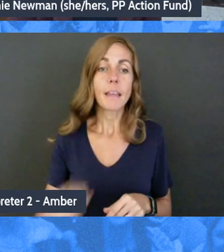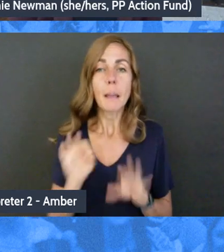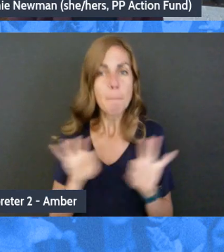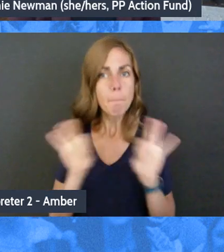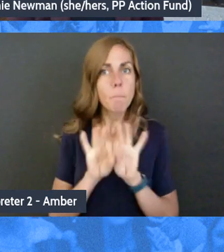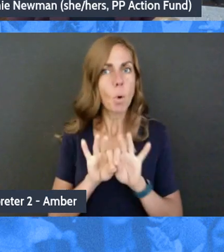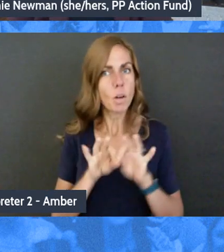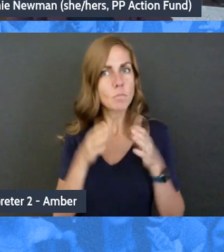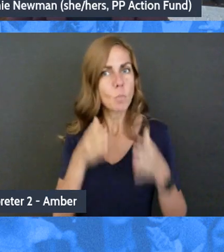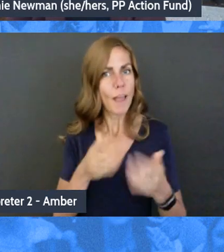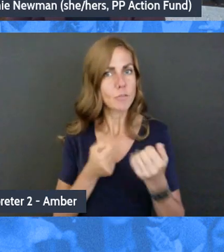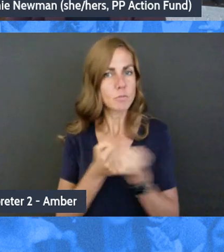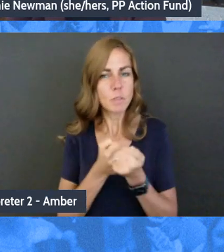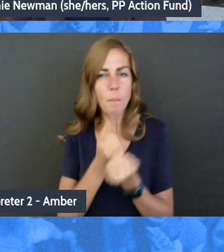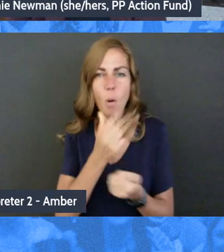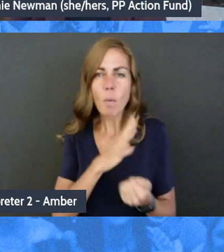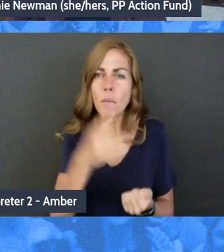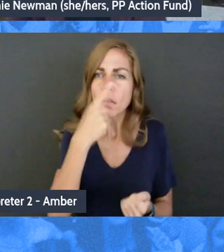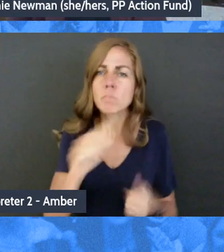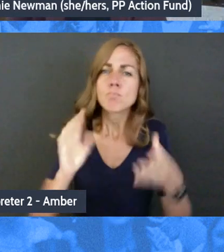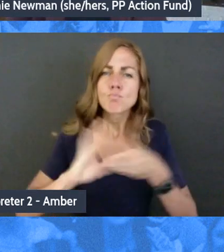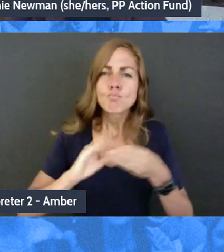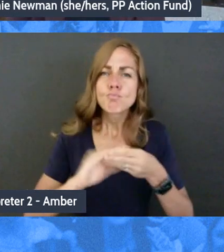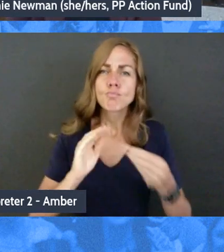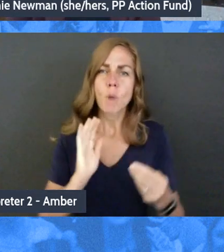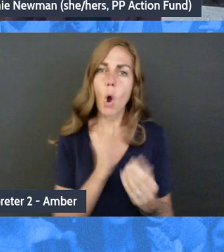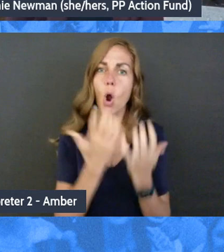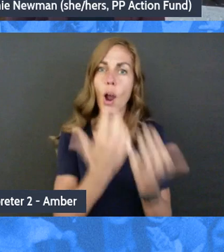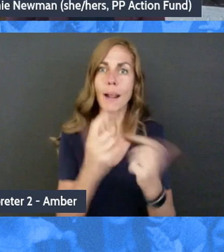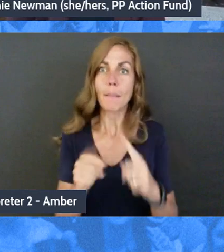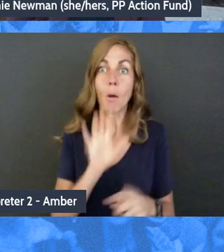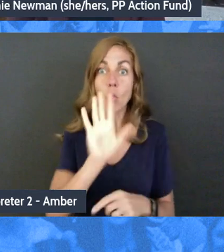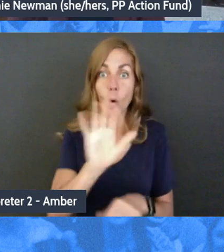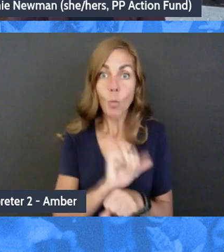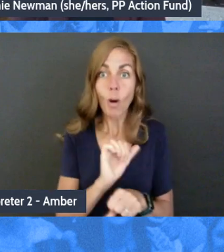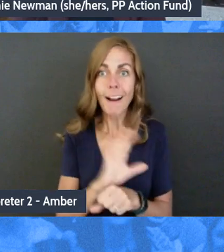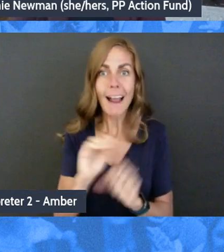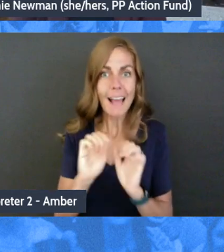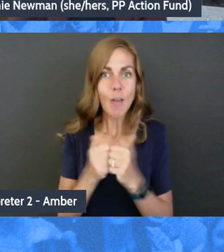Can you tell our audience about your work and how you're supporting and advocating for the rights